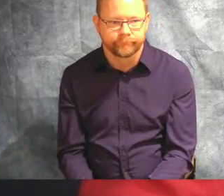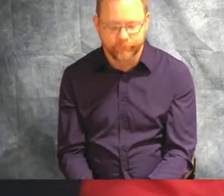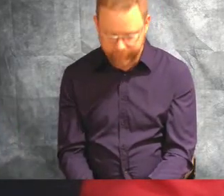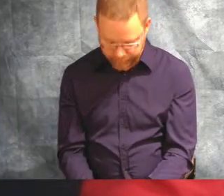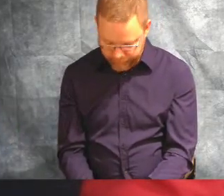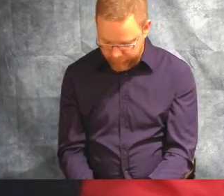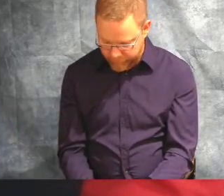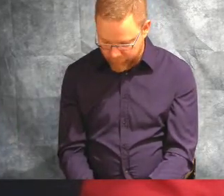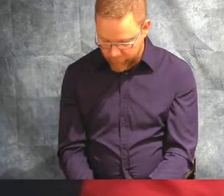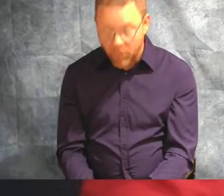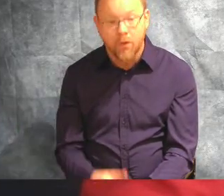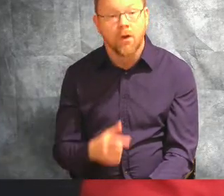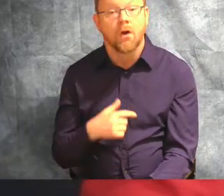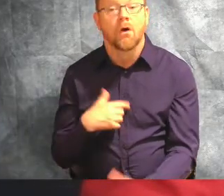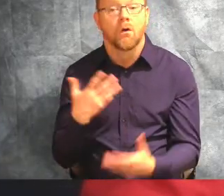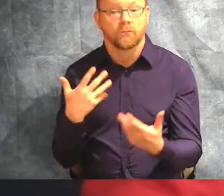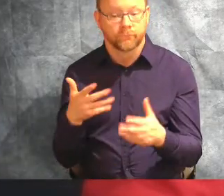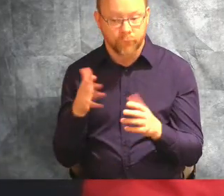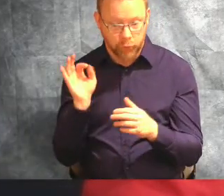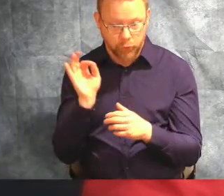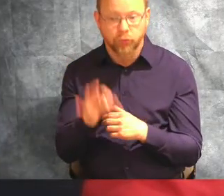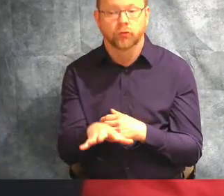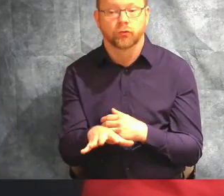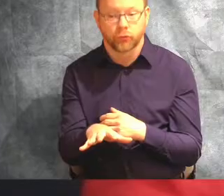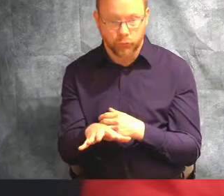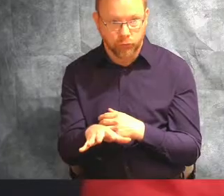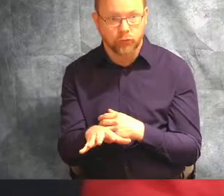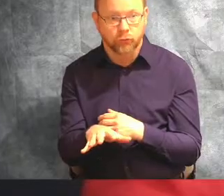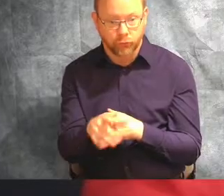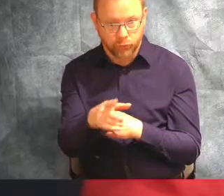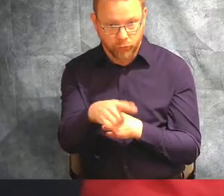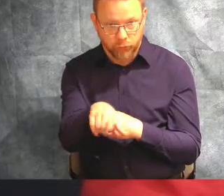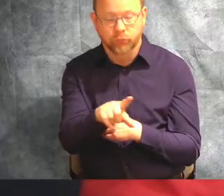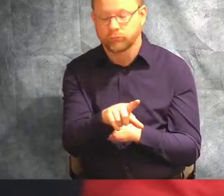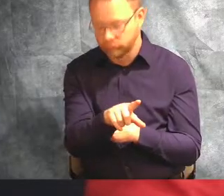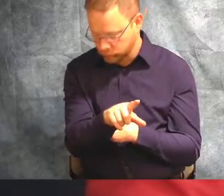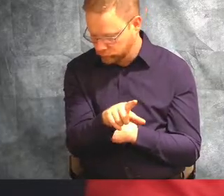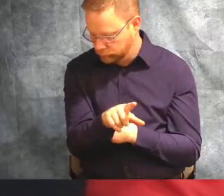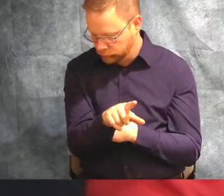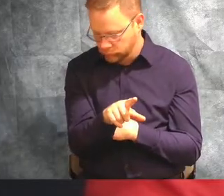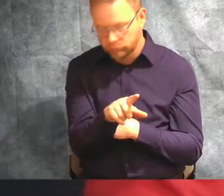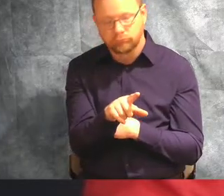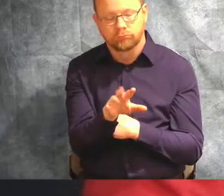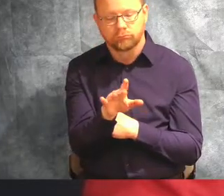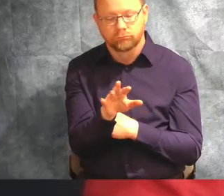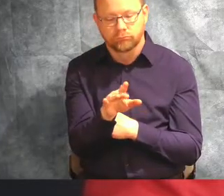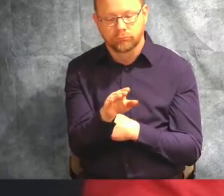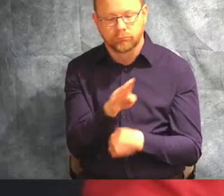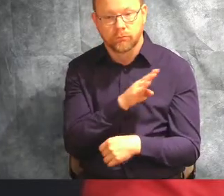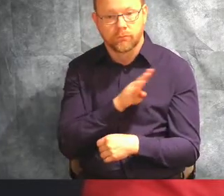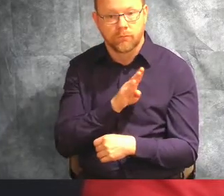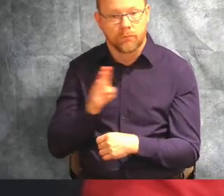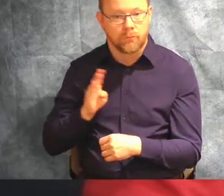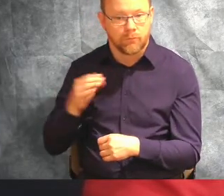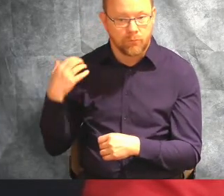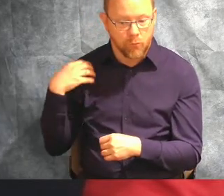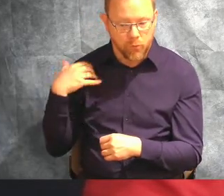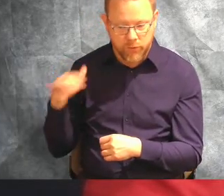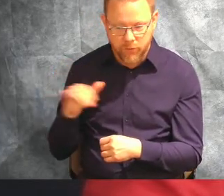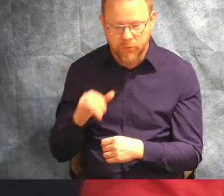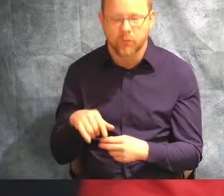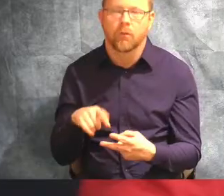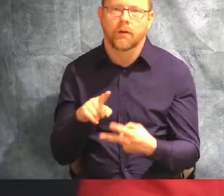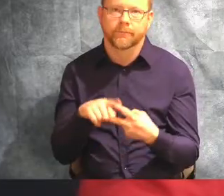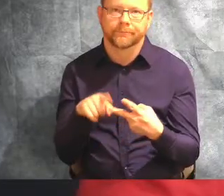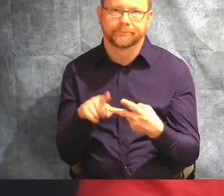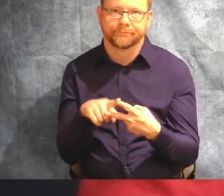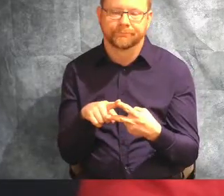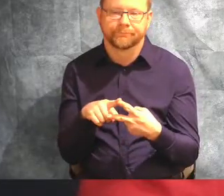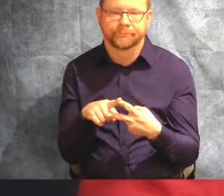things I did bring up to their to to them and the, uh, board chair, there's a couple things. One,